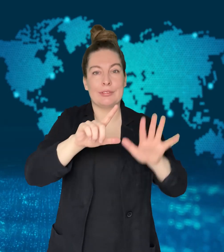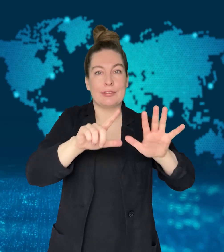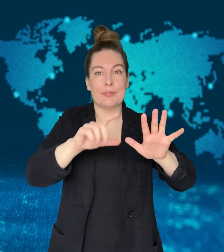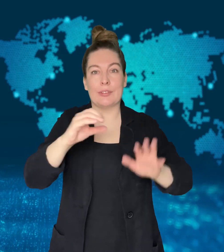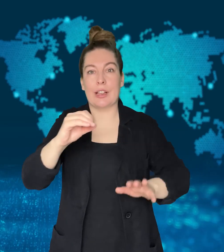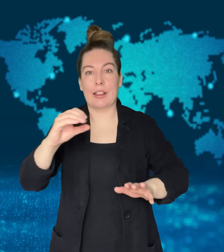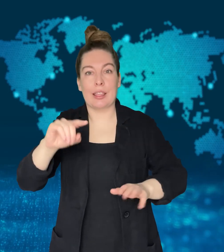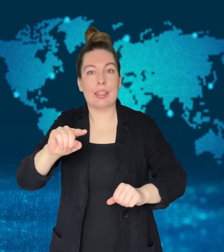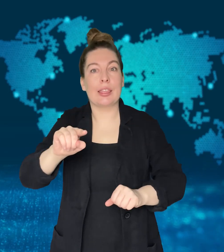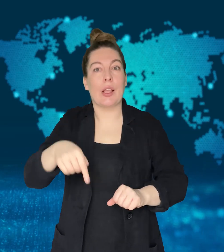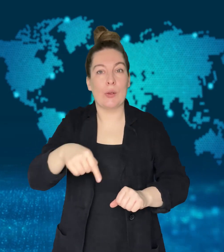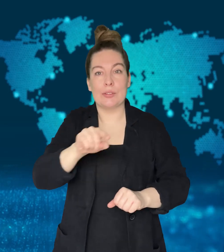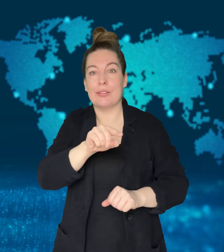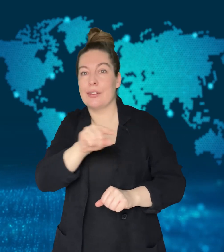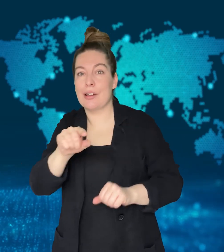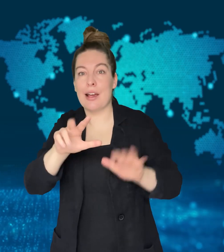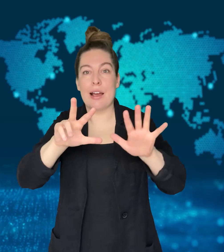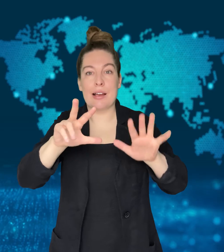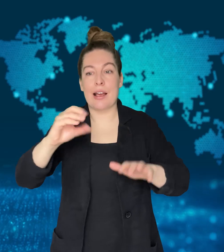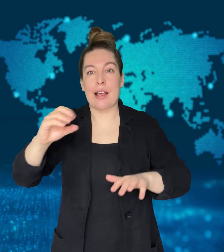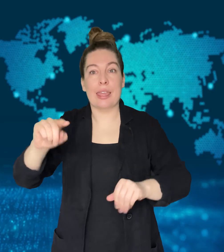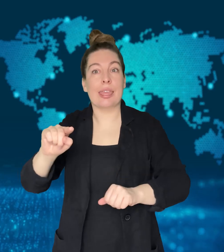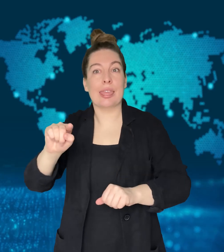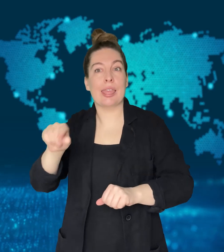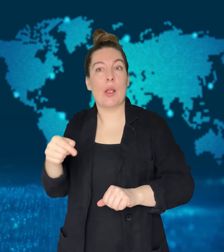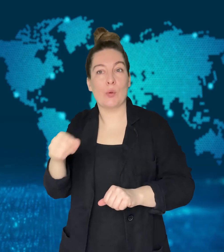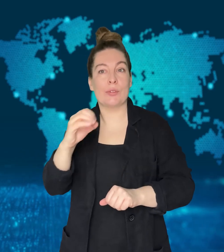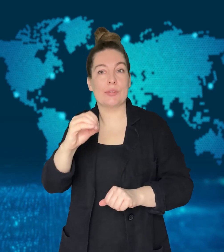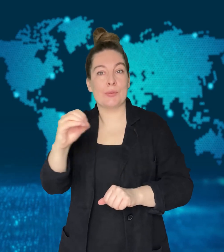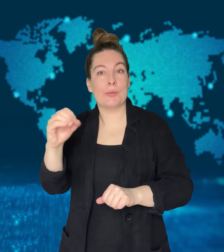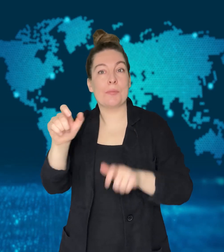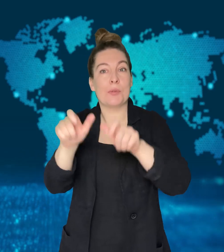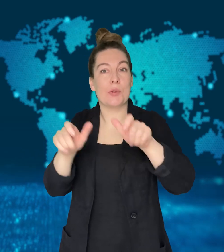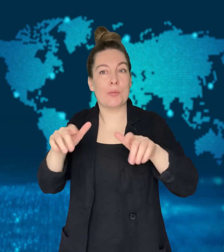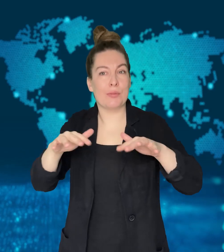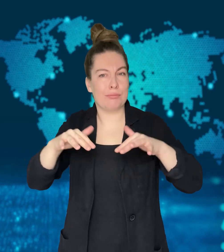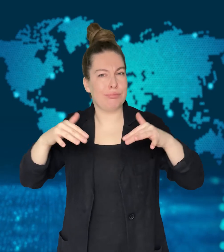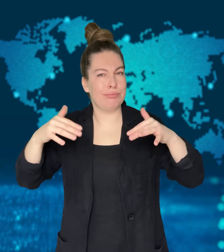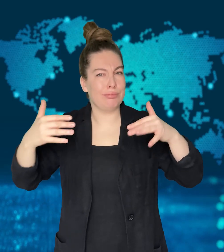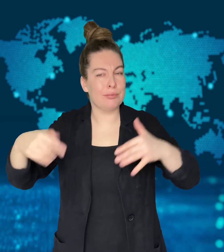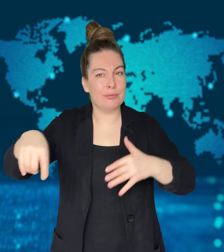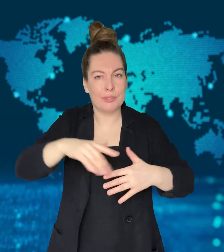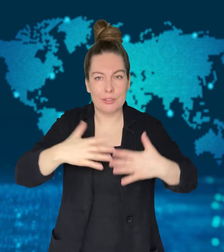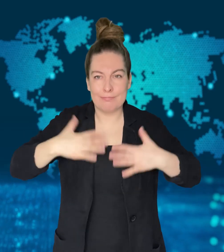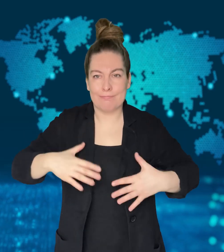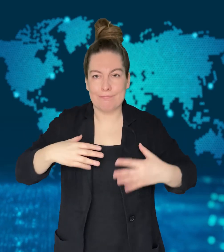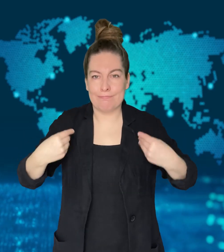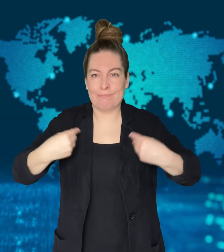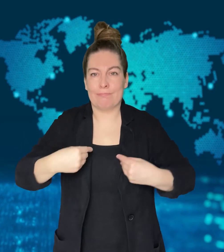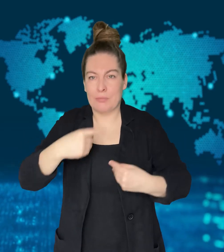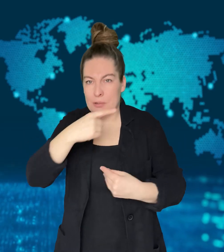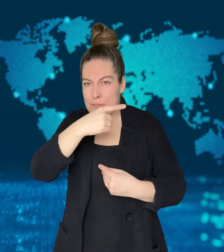a stadium on the edge of Beirut. Others gathered on nearby streets.